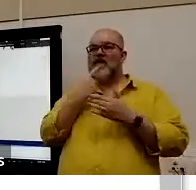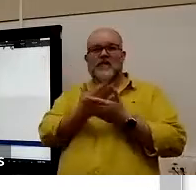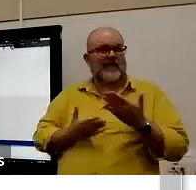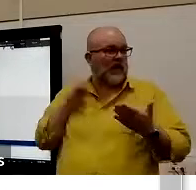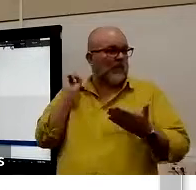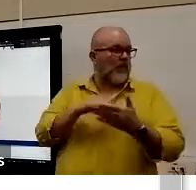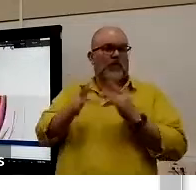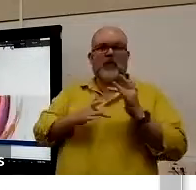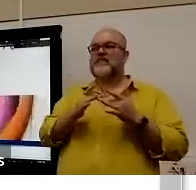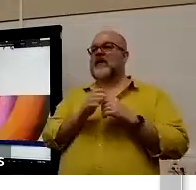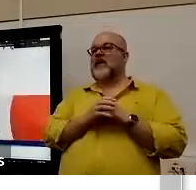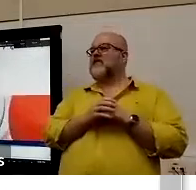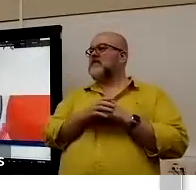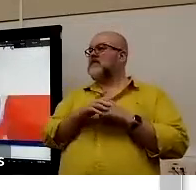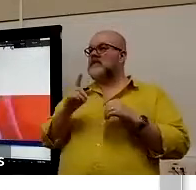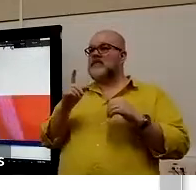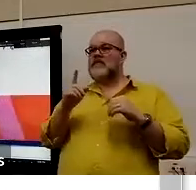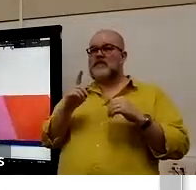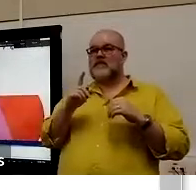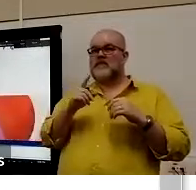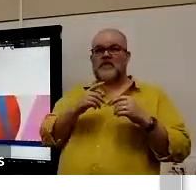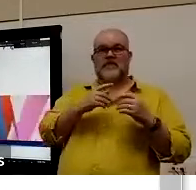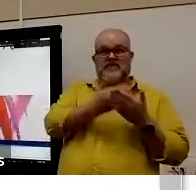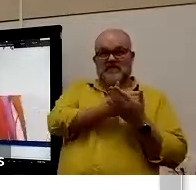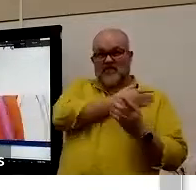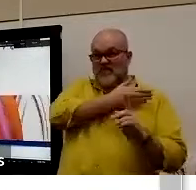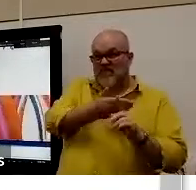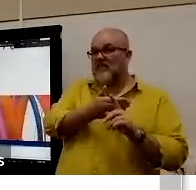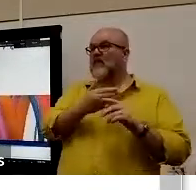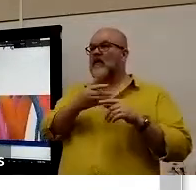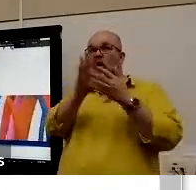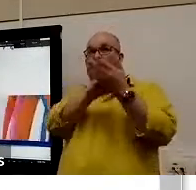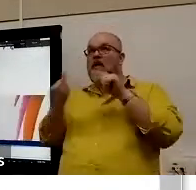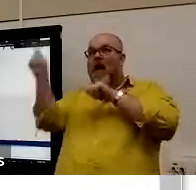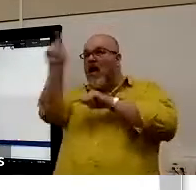a website with that. I thought that was enough and the next step was what sort of information to include?